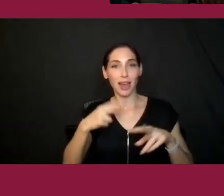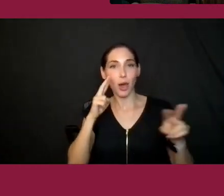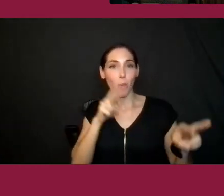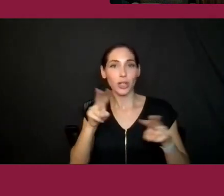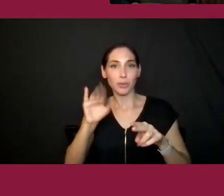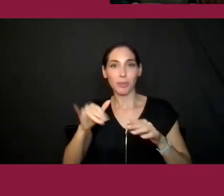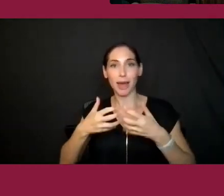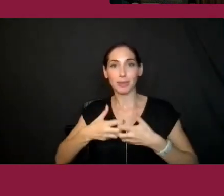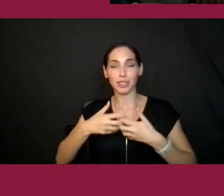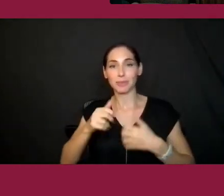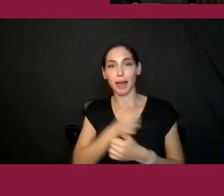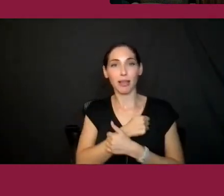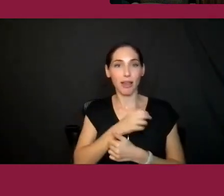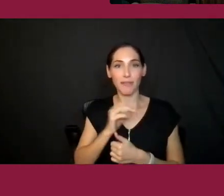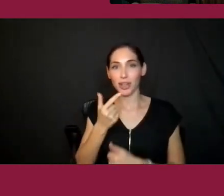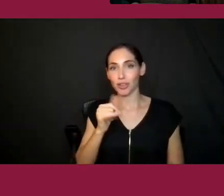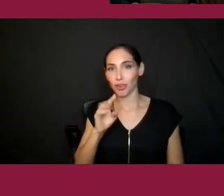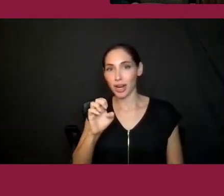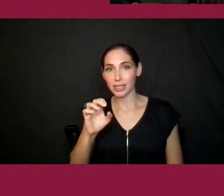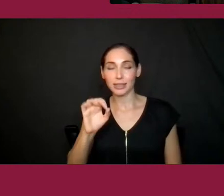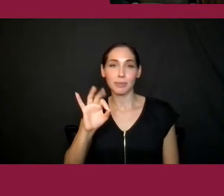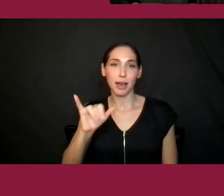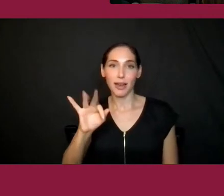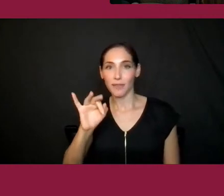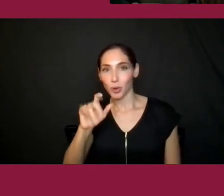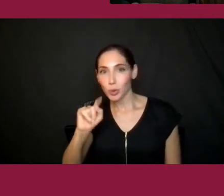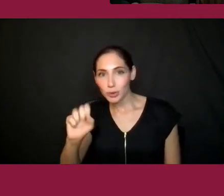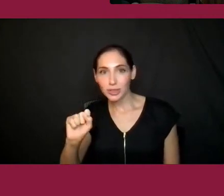and Grace by Faroutz, Hakopian, until 2025, February.